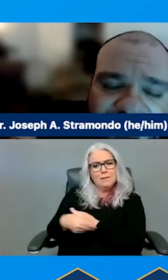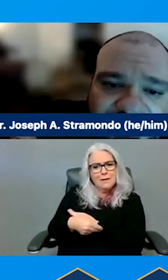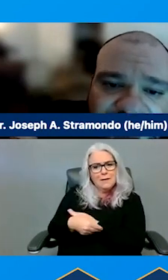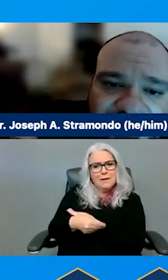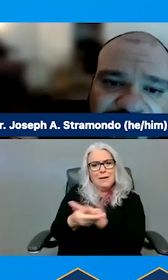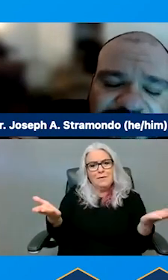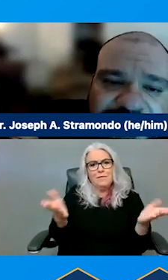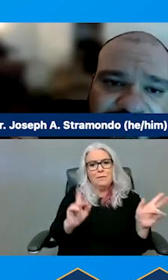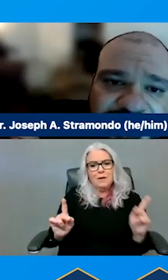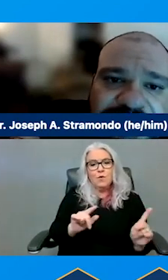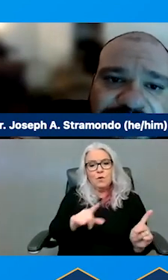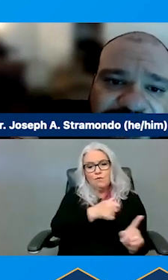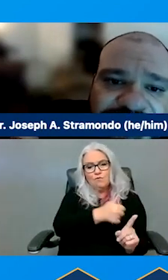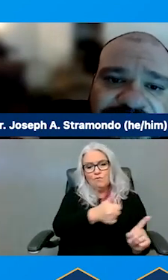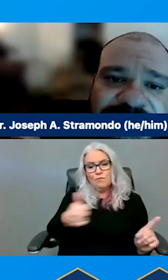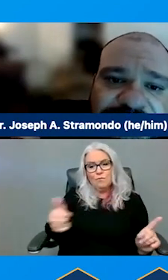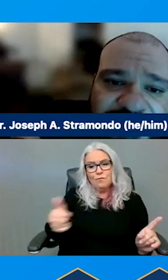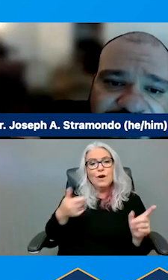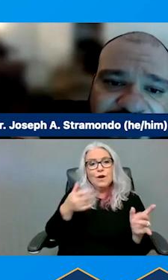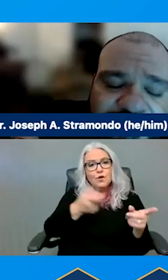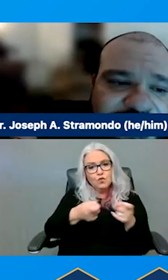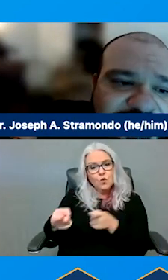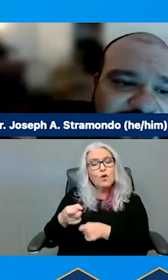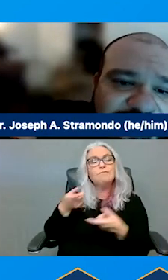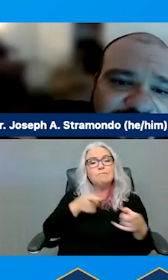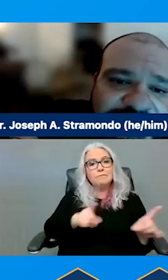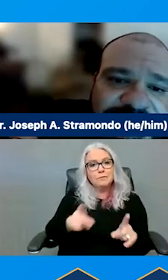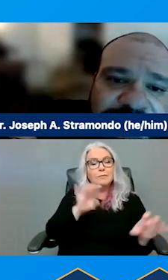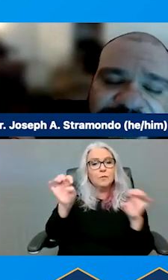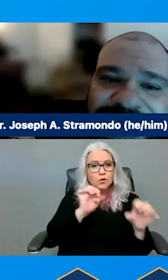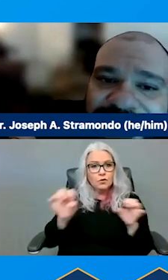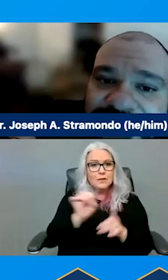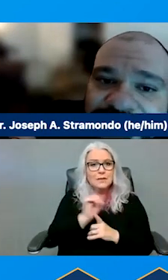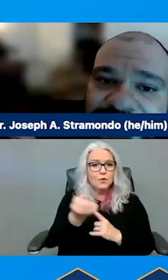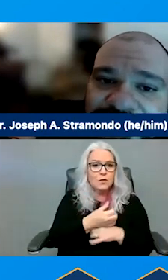control over their care during an emergency situation whether